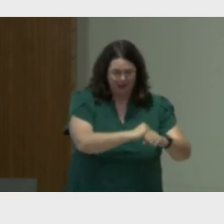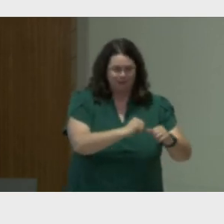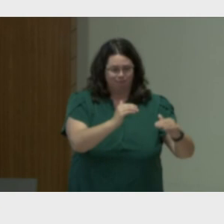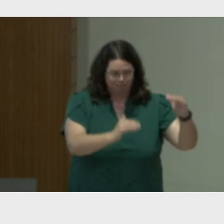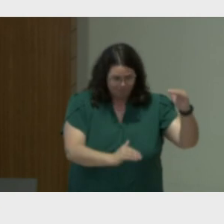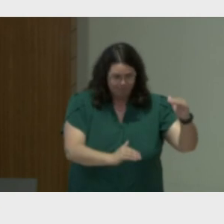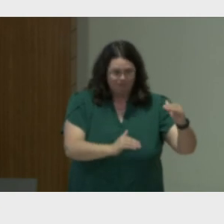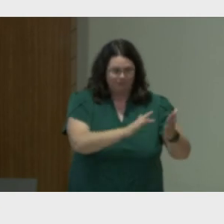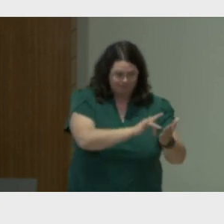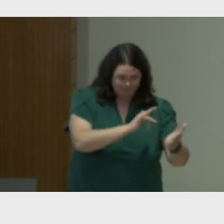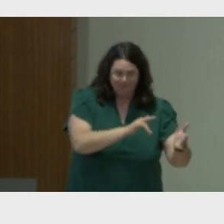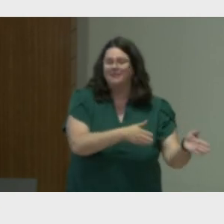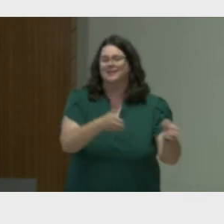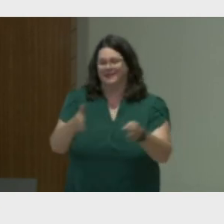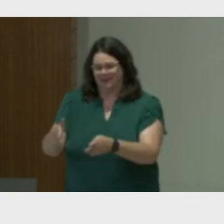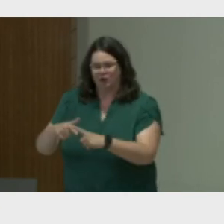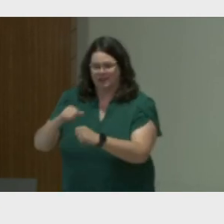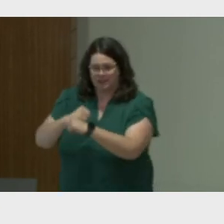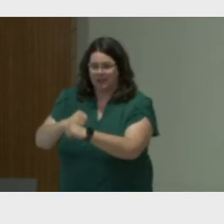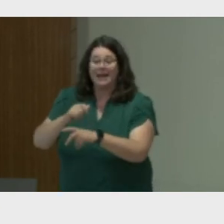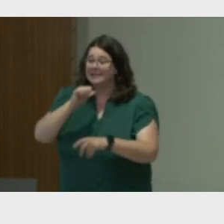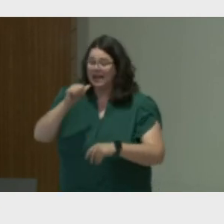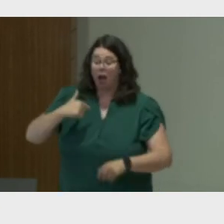realm of us protecting them.